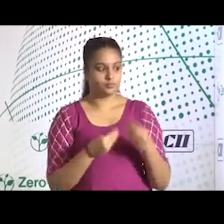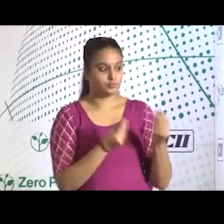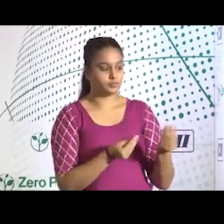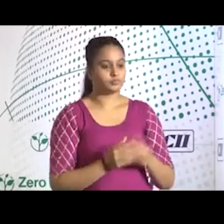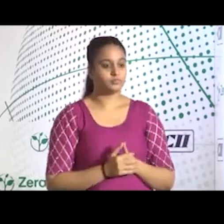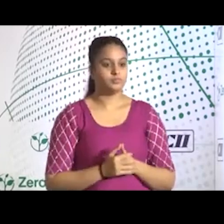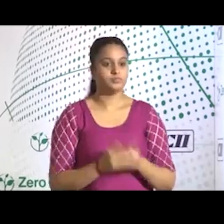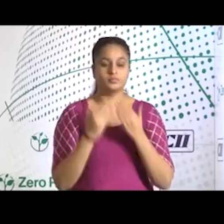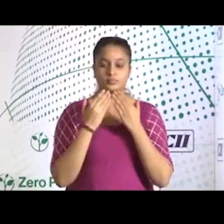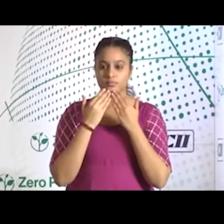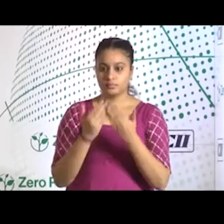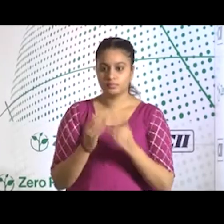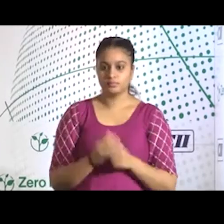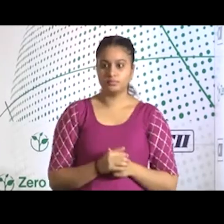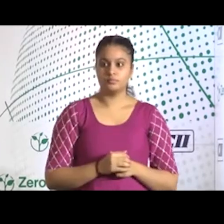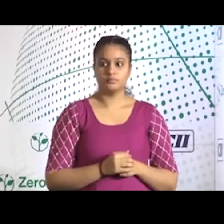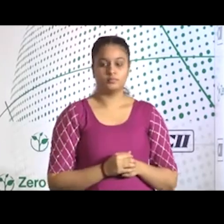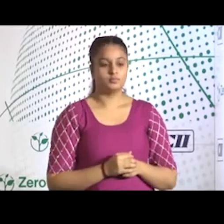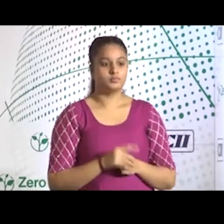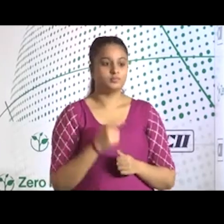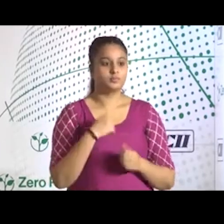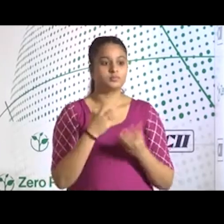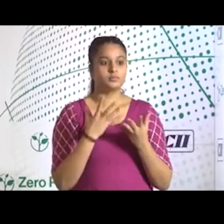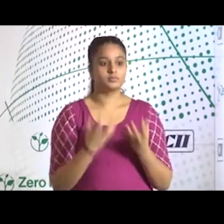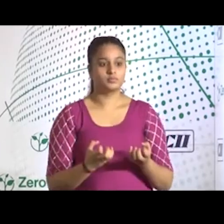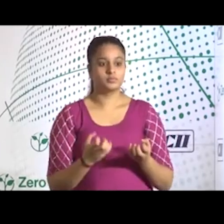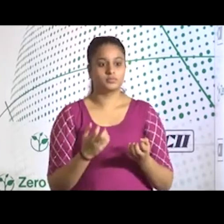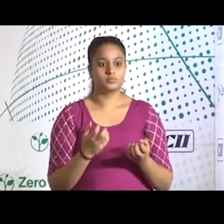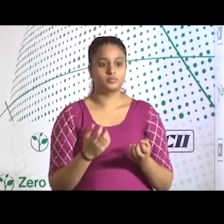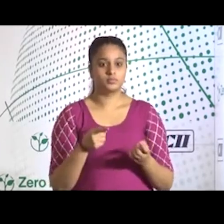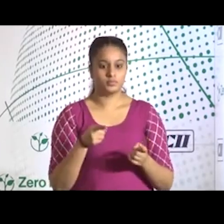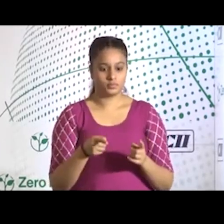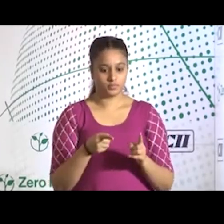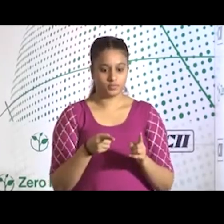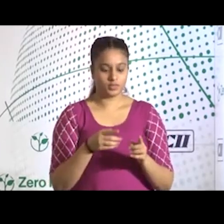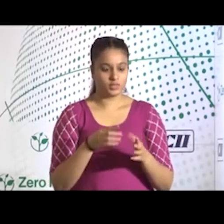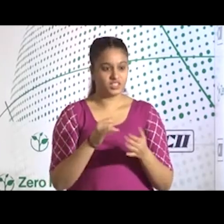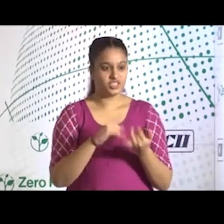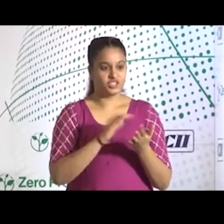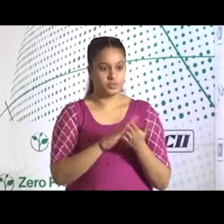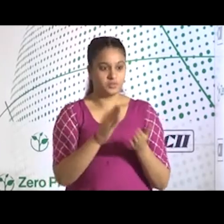Ed, I want to I want to maybe pick up from where she'll be left of